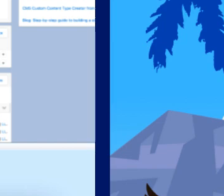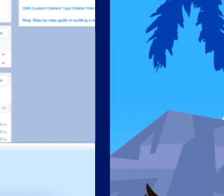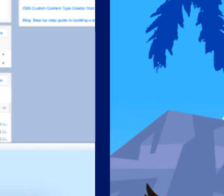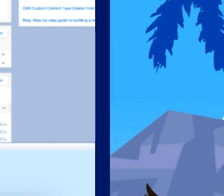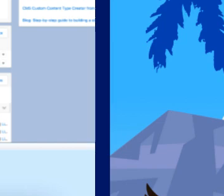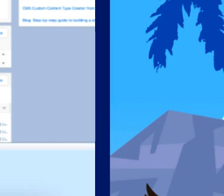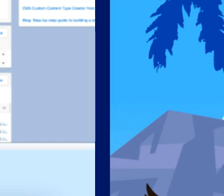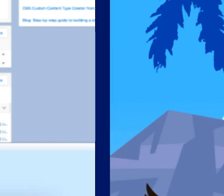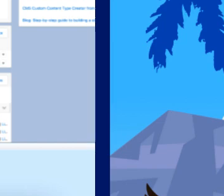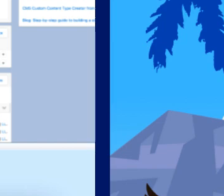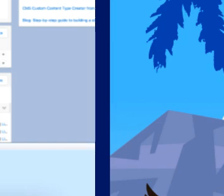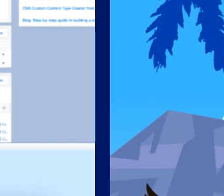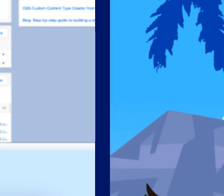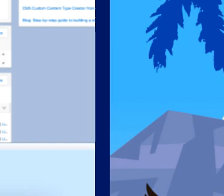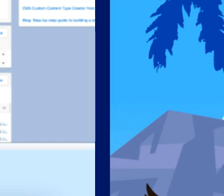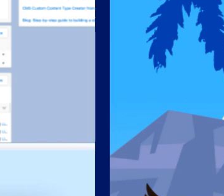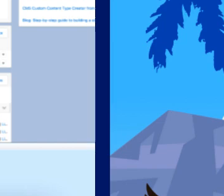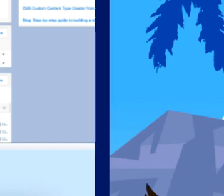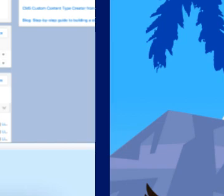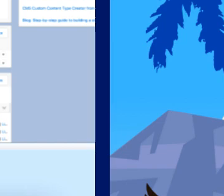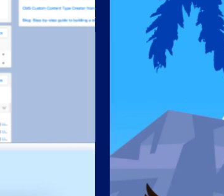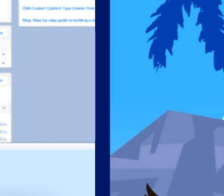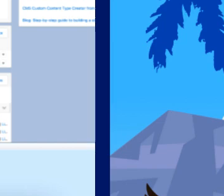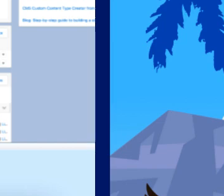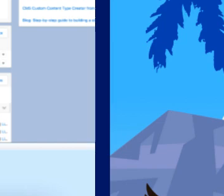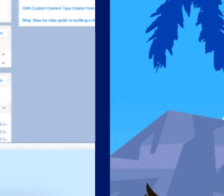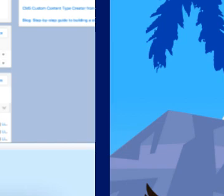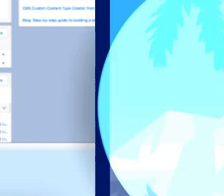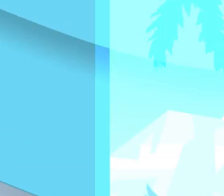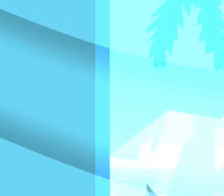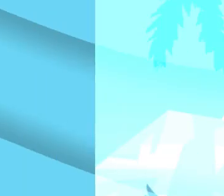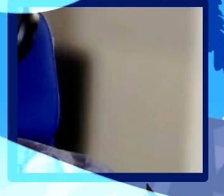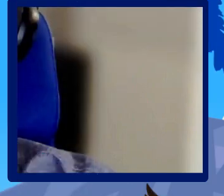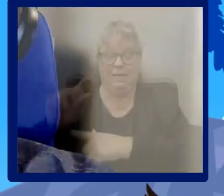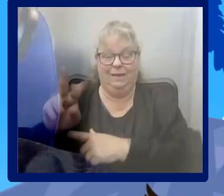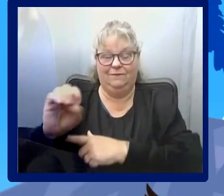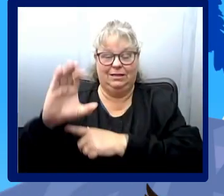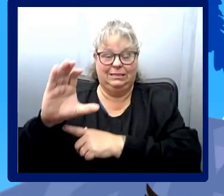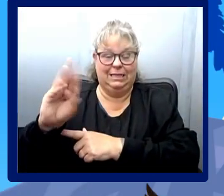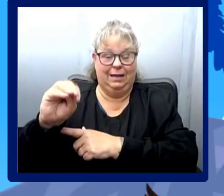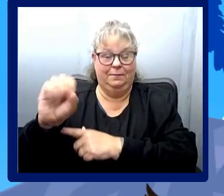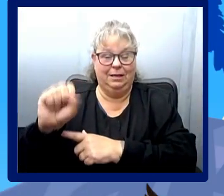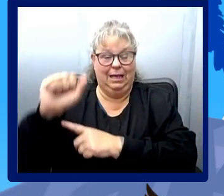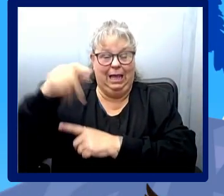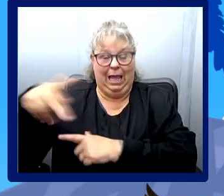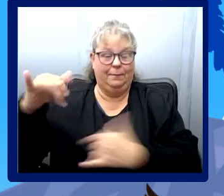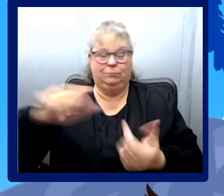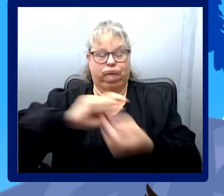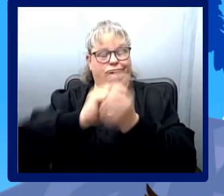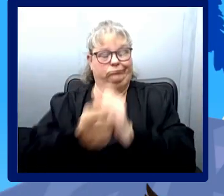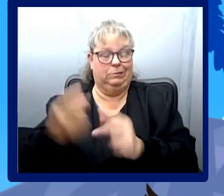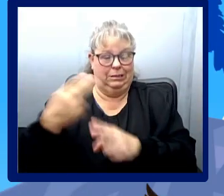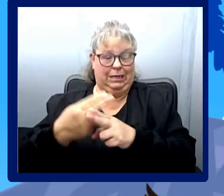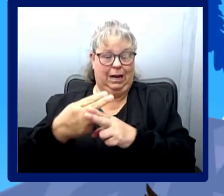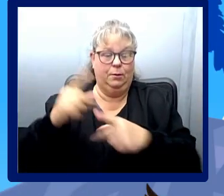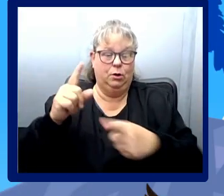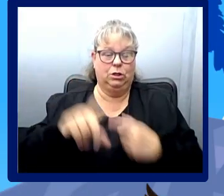that your native CMS App has been renamed. It's now called the Digital Experiences App to align with the name change